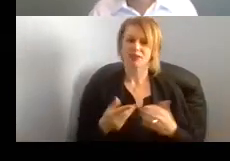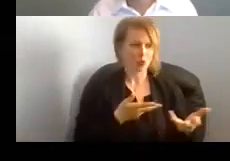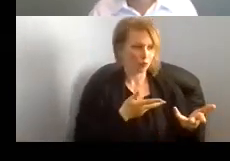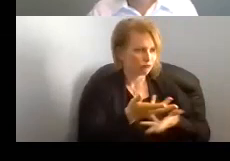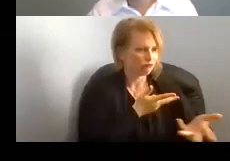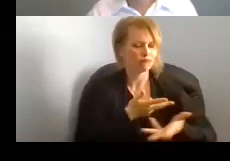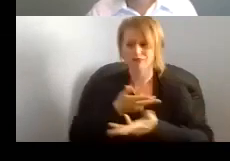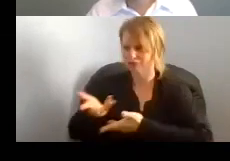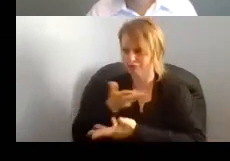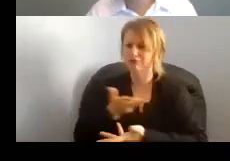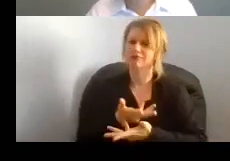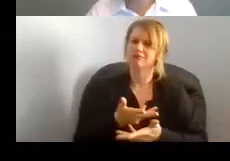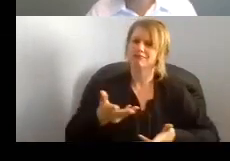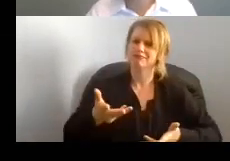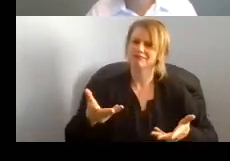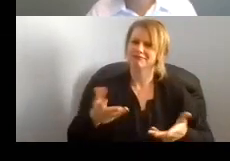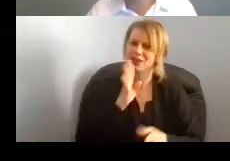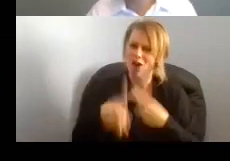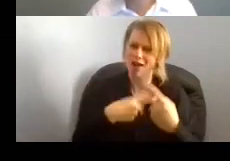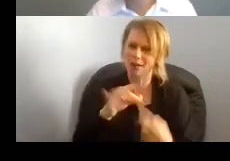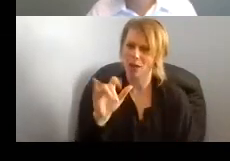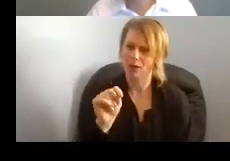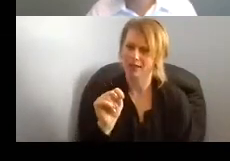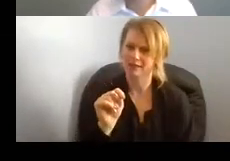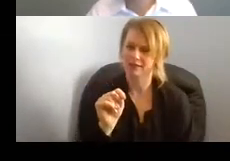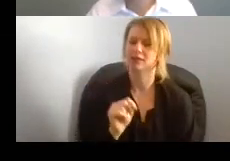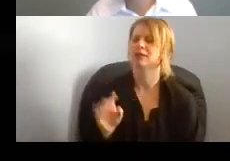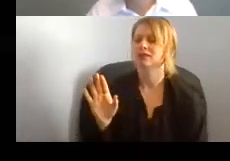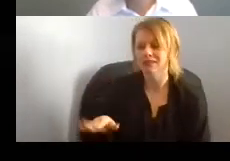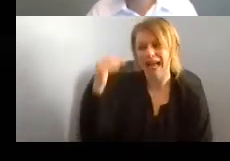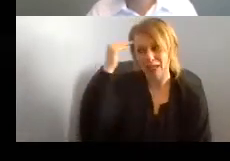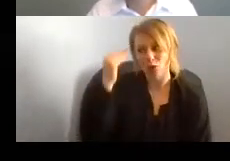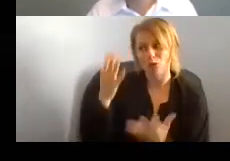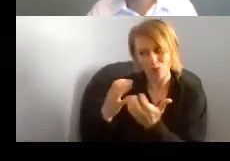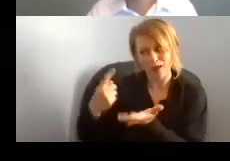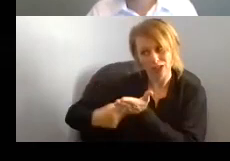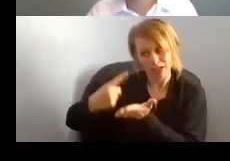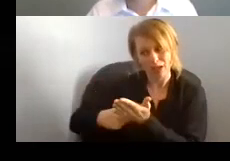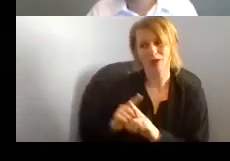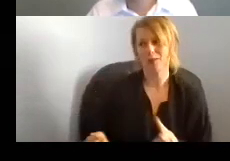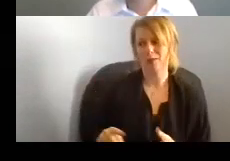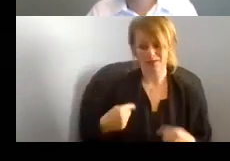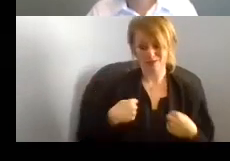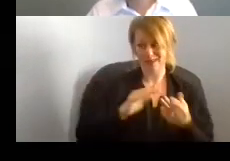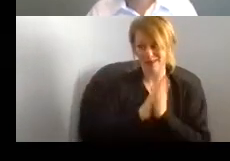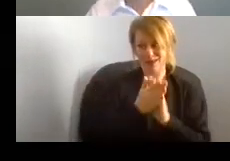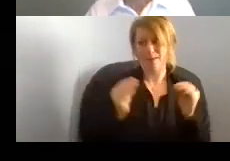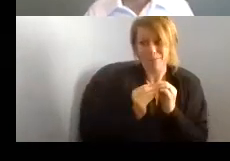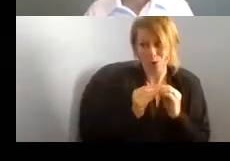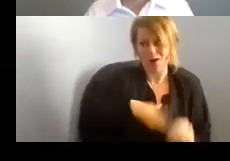know, I know you want to talk about this all the time, and you watch the news. But actually, that just upsets me more. So could you please turn it off when